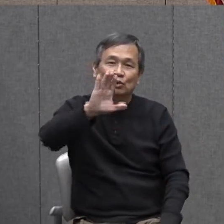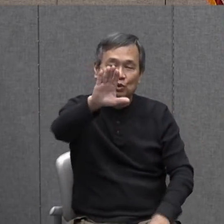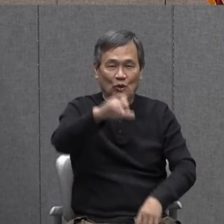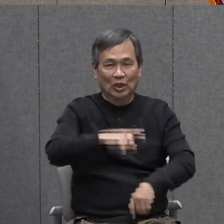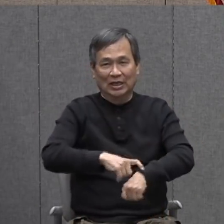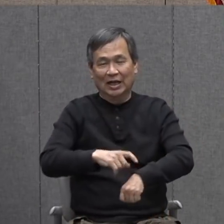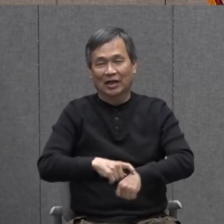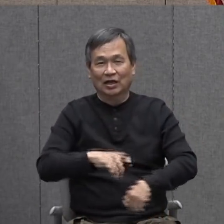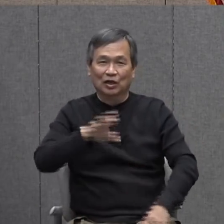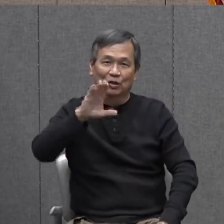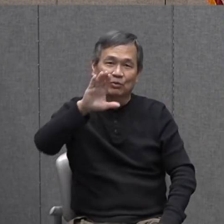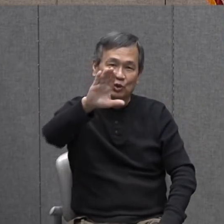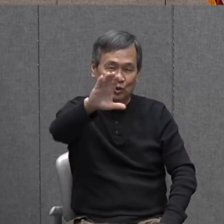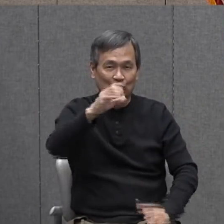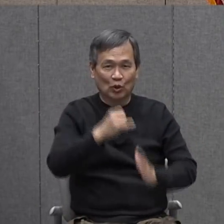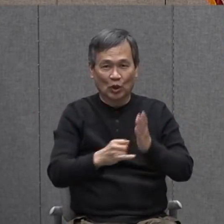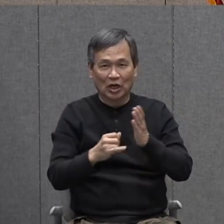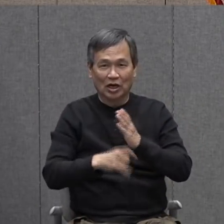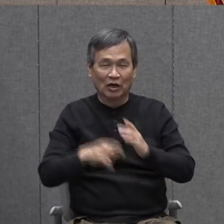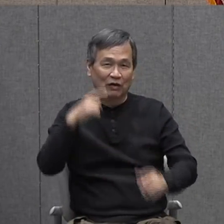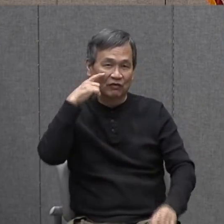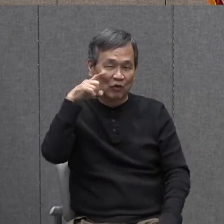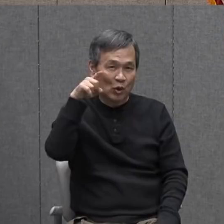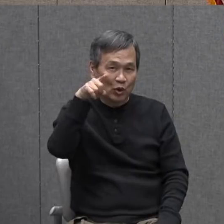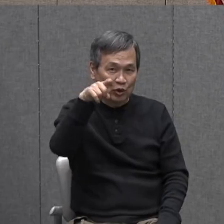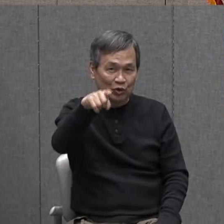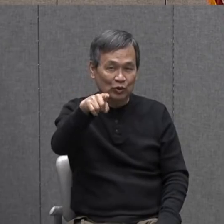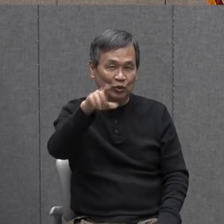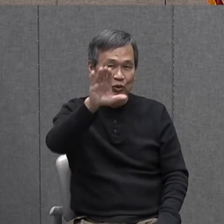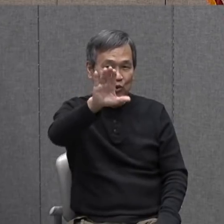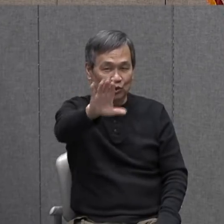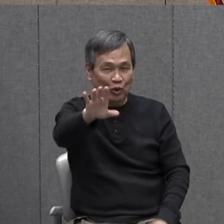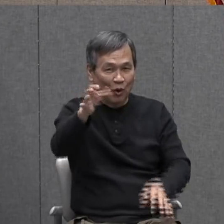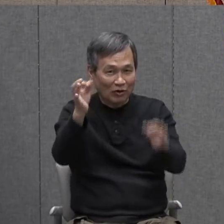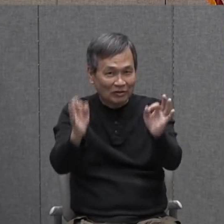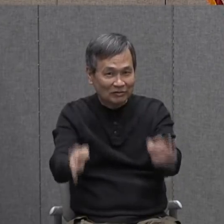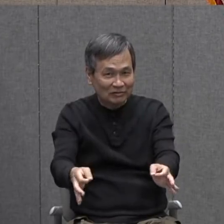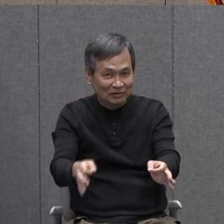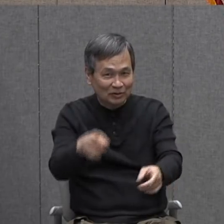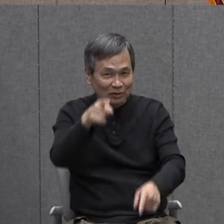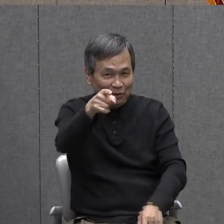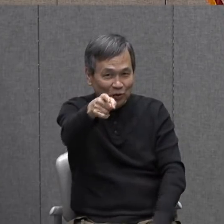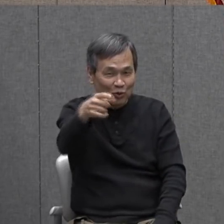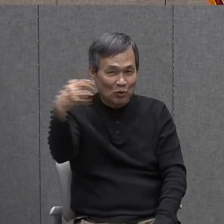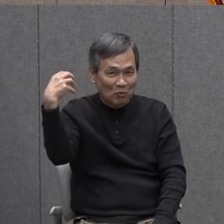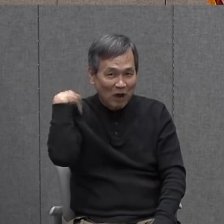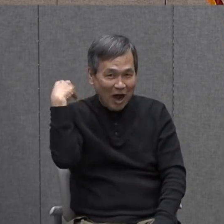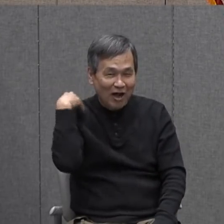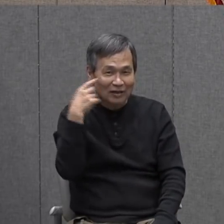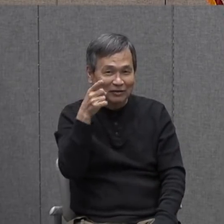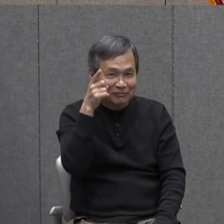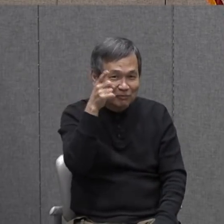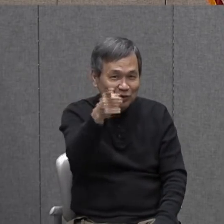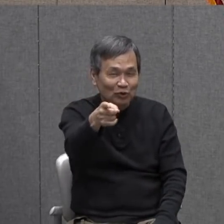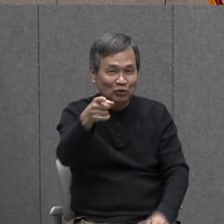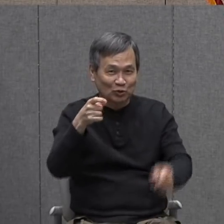Your art time is for you, your choices, your control. You decide how it's gonna go.